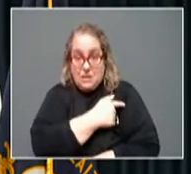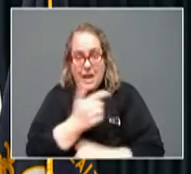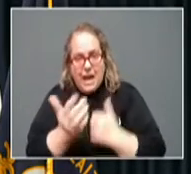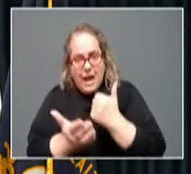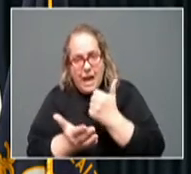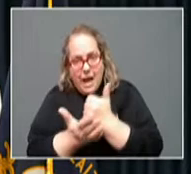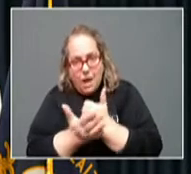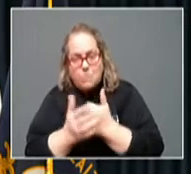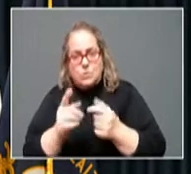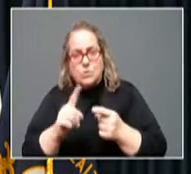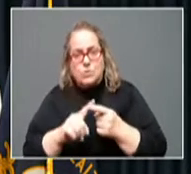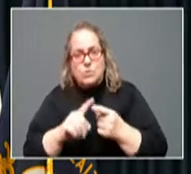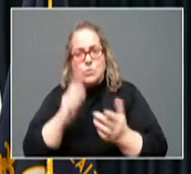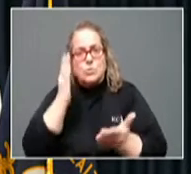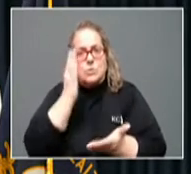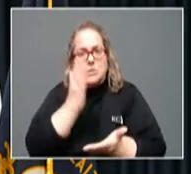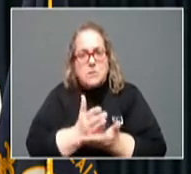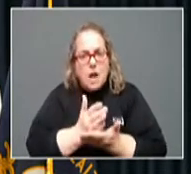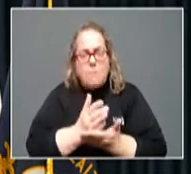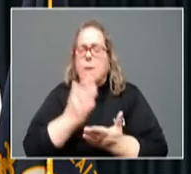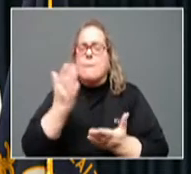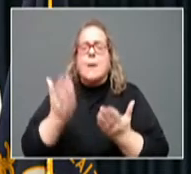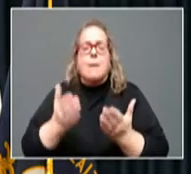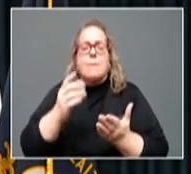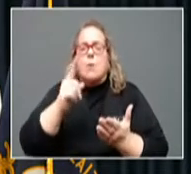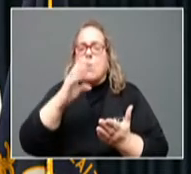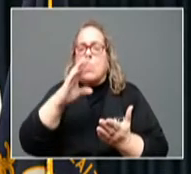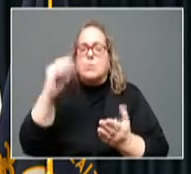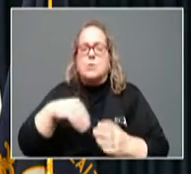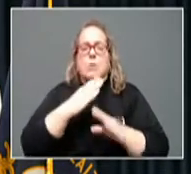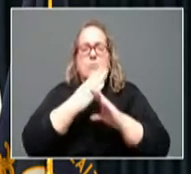entirely prevent most of those bad outcomes. So we can take something that